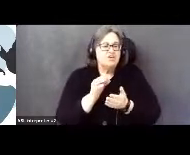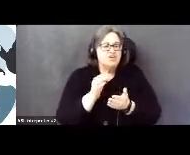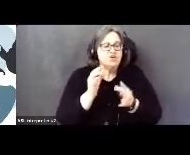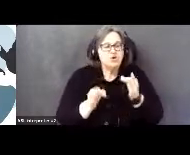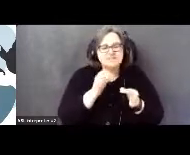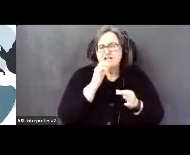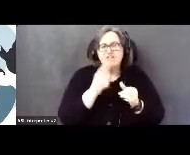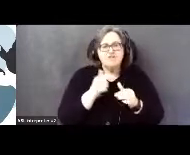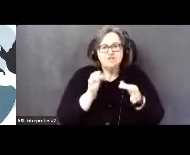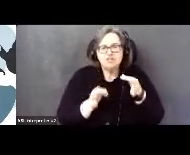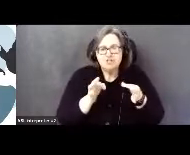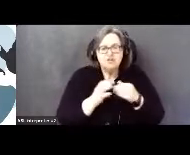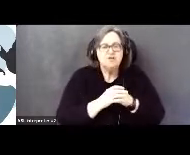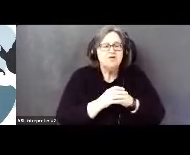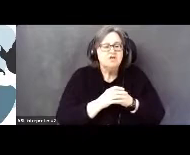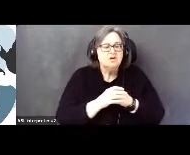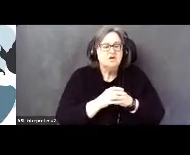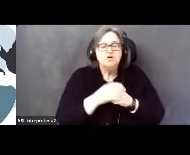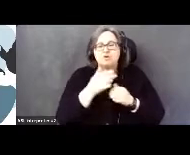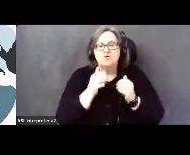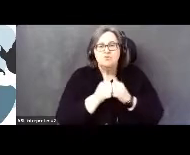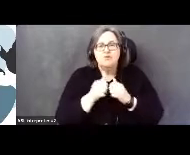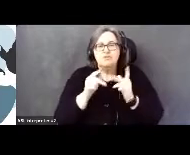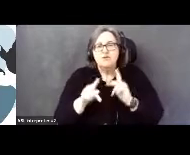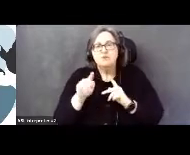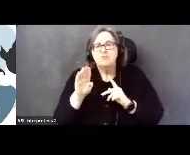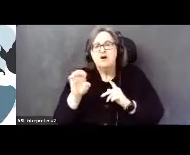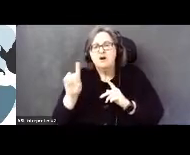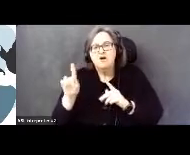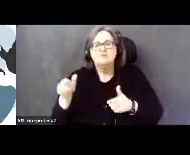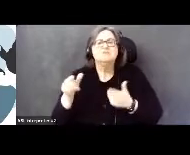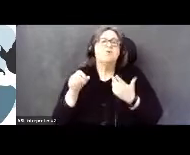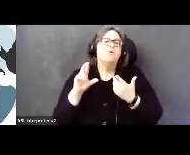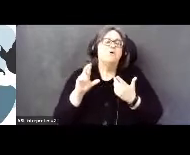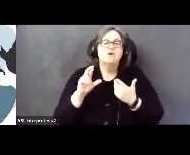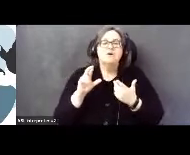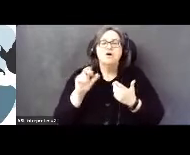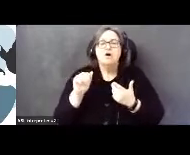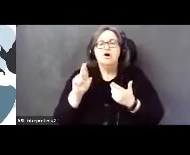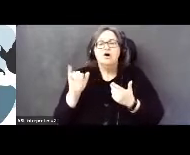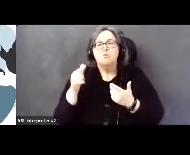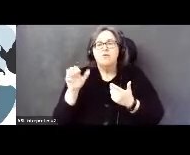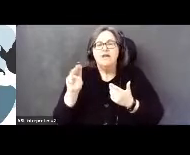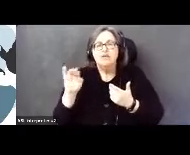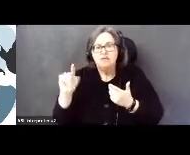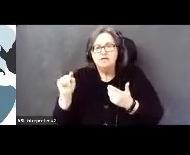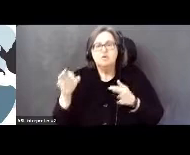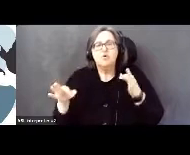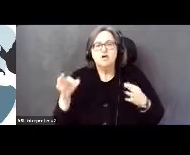and combining with people being bound over or arraignment court. It is really now we're getting into really getting into